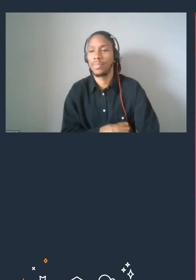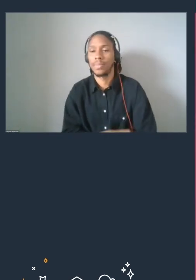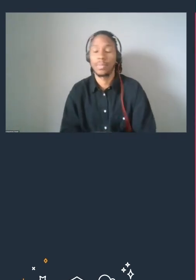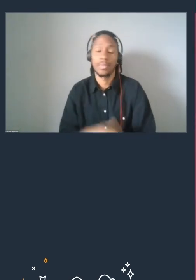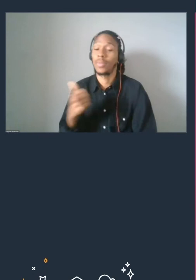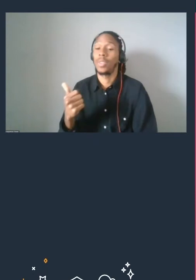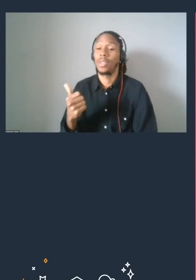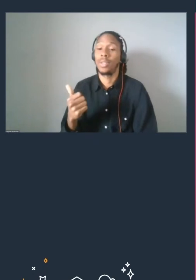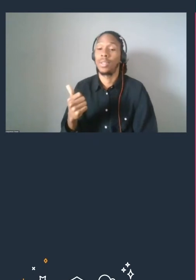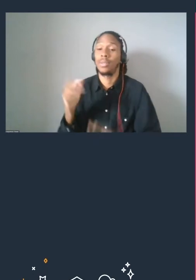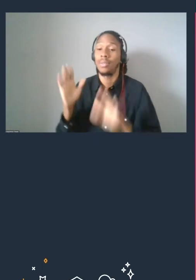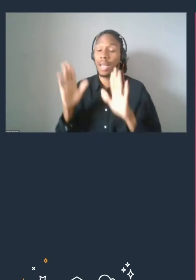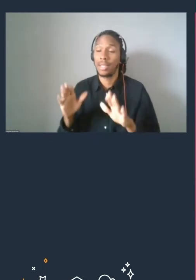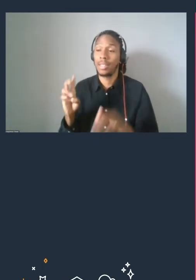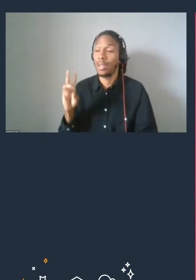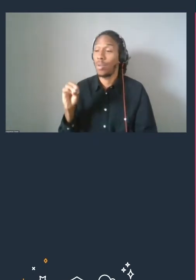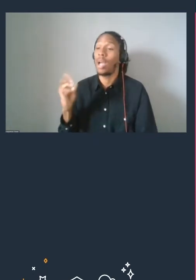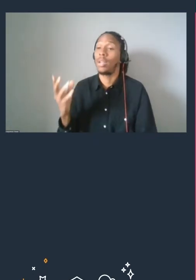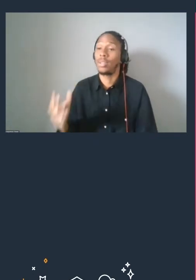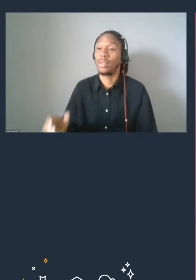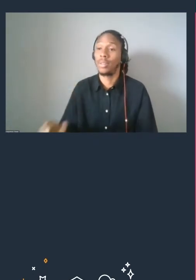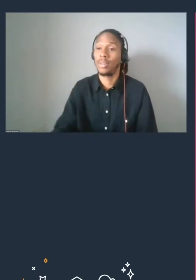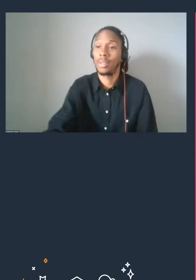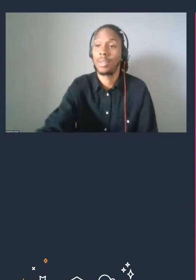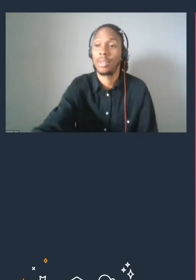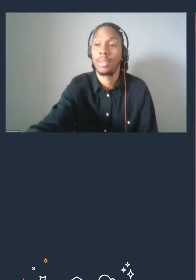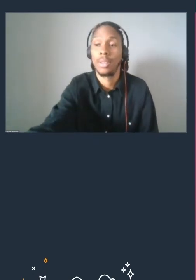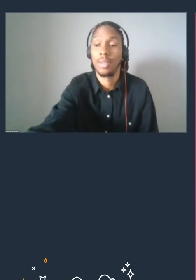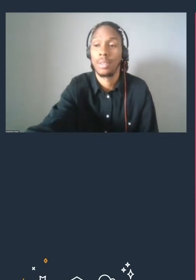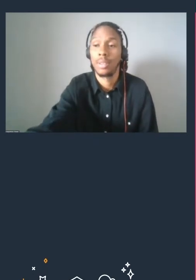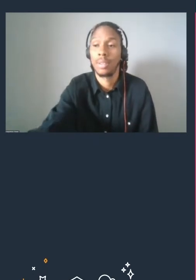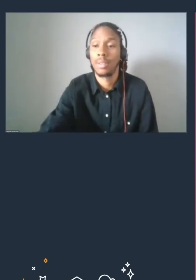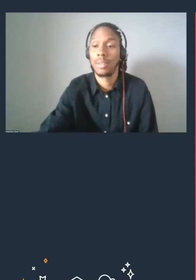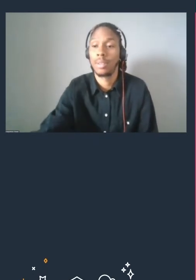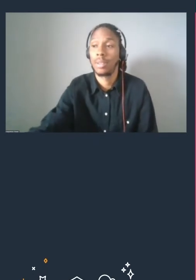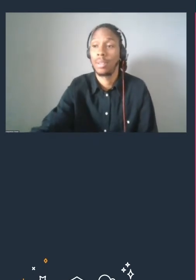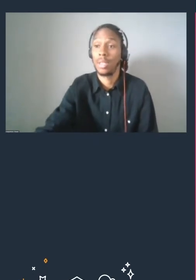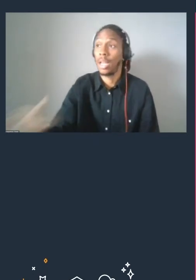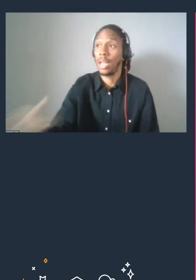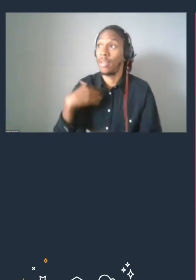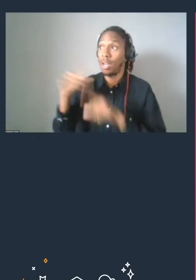Excellent, wow. Good any more questions? I have plenty of questions about this.